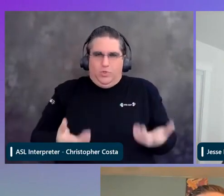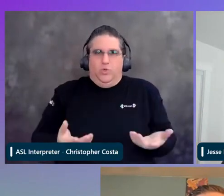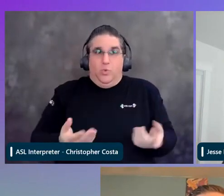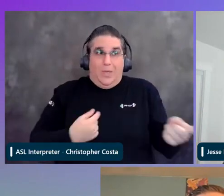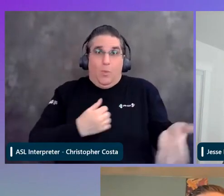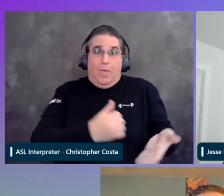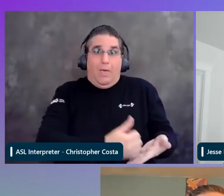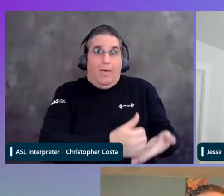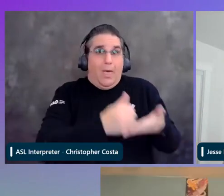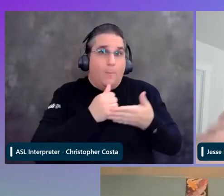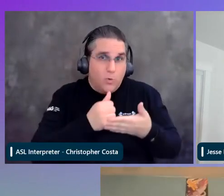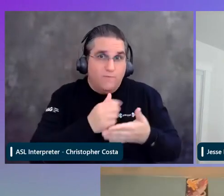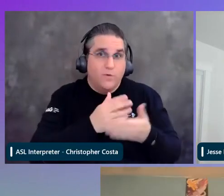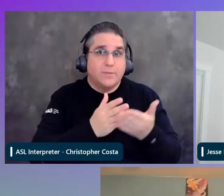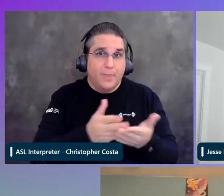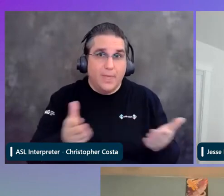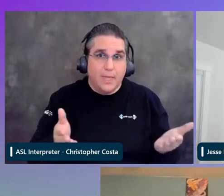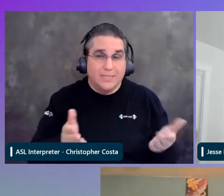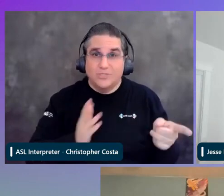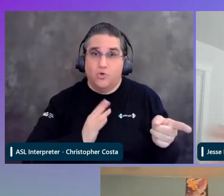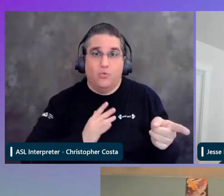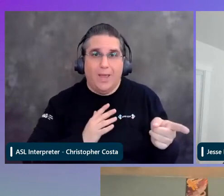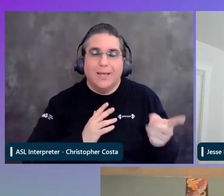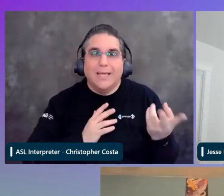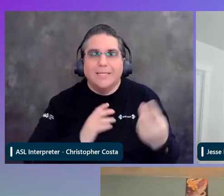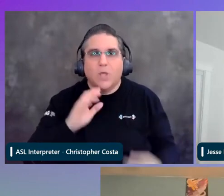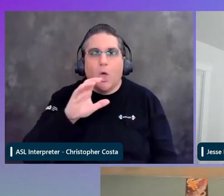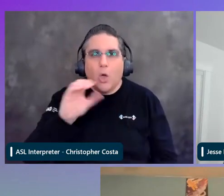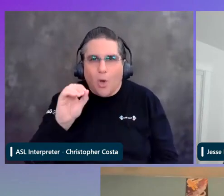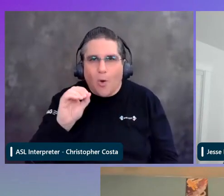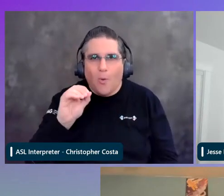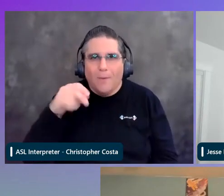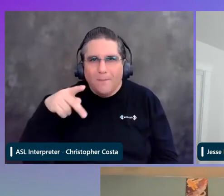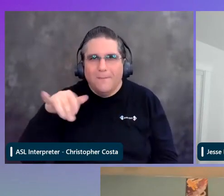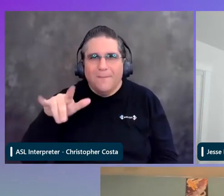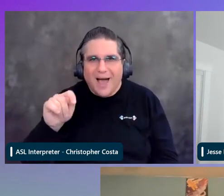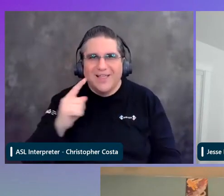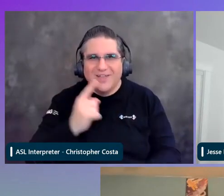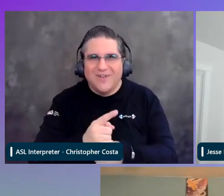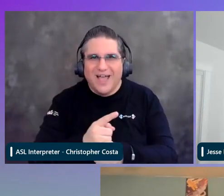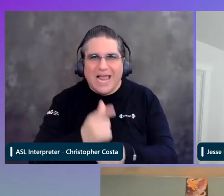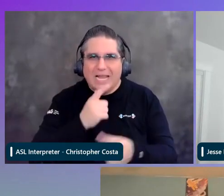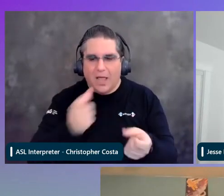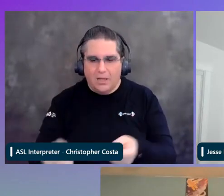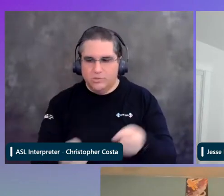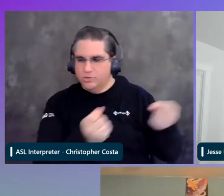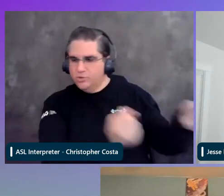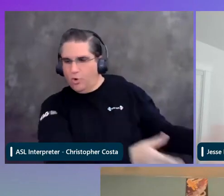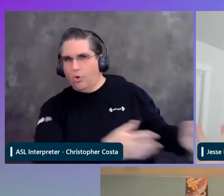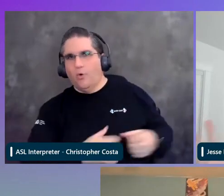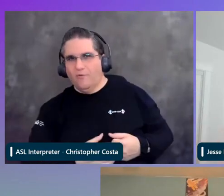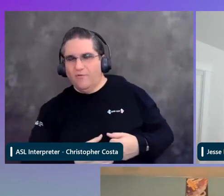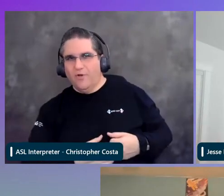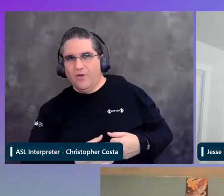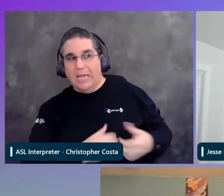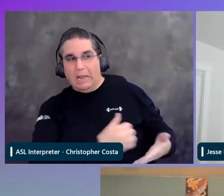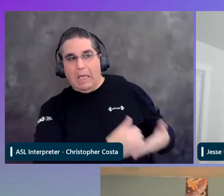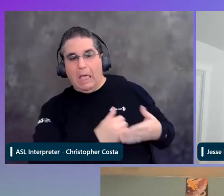think it's really great that at that. Right. It's a copilot. Right? It's not the end to end solution. Ion uh, to, to use the